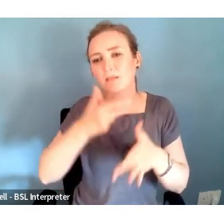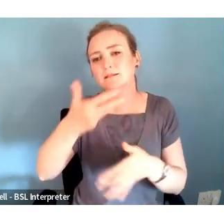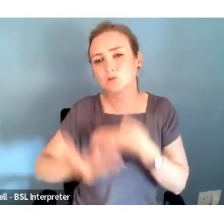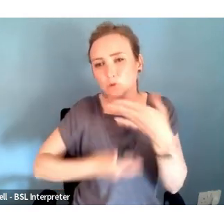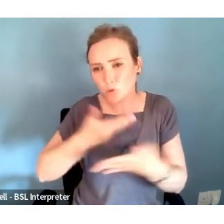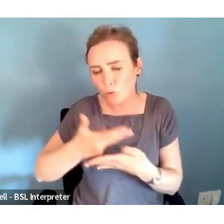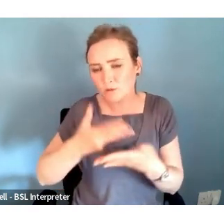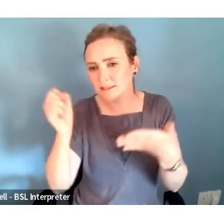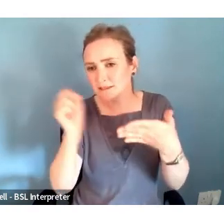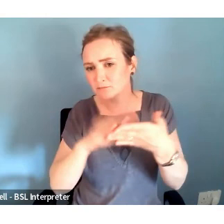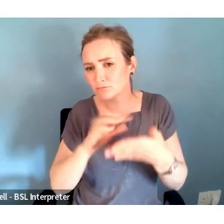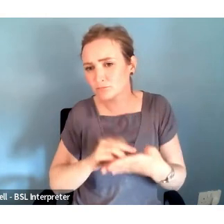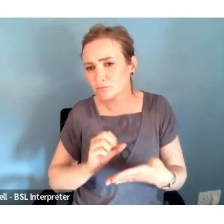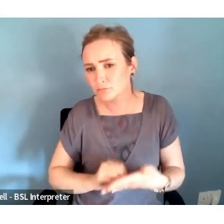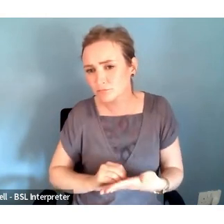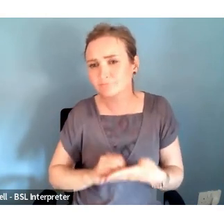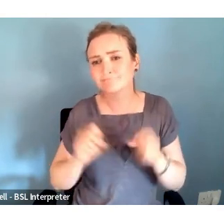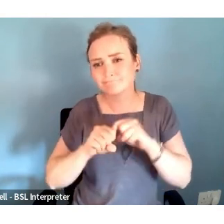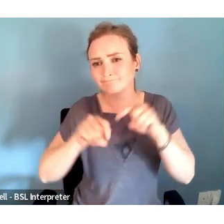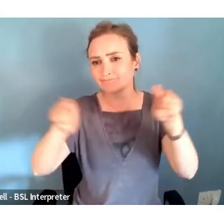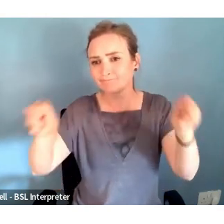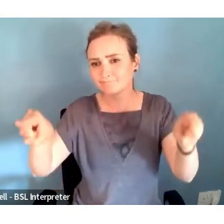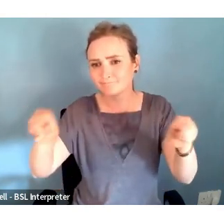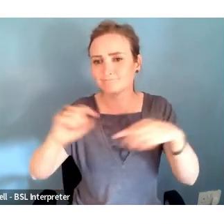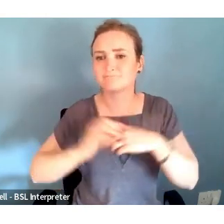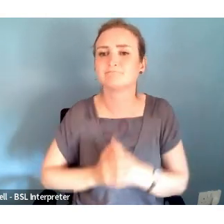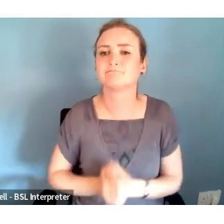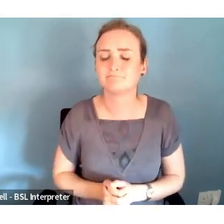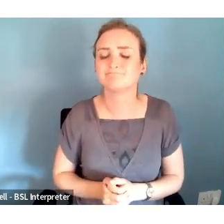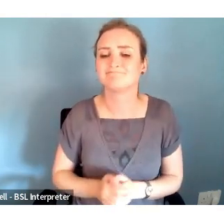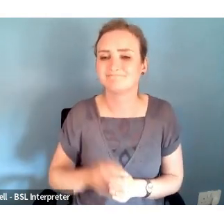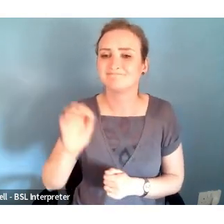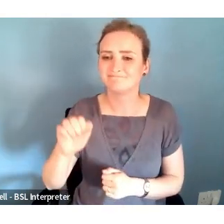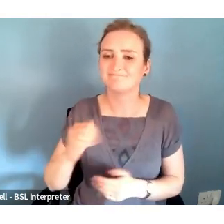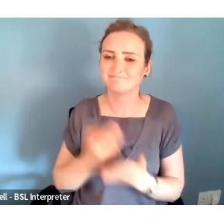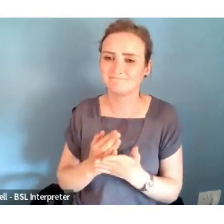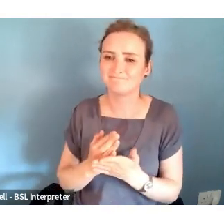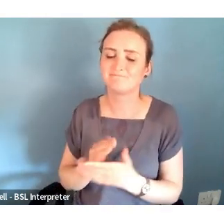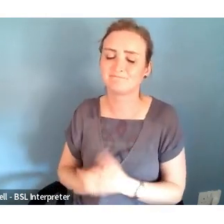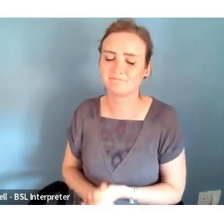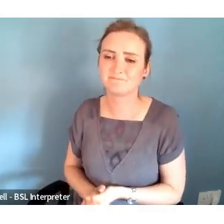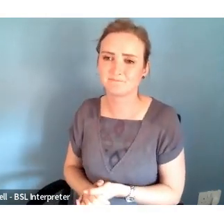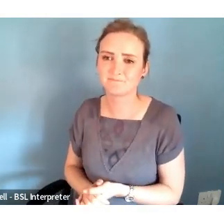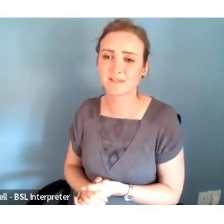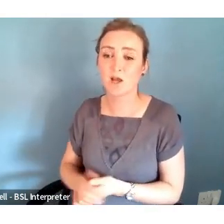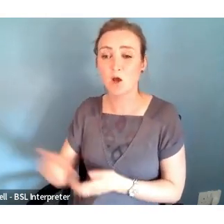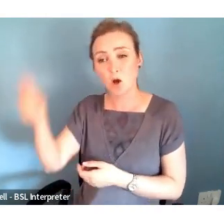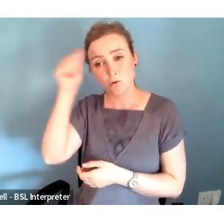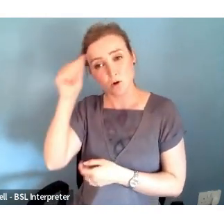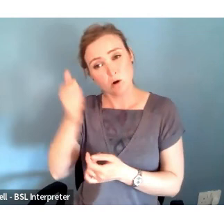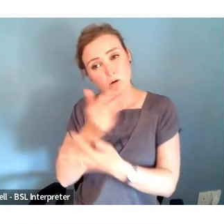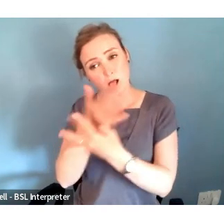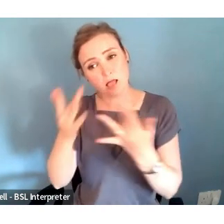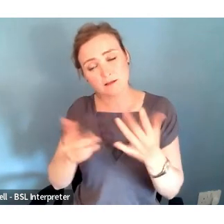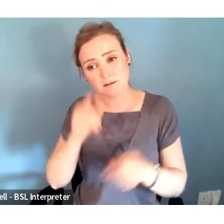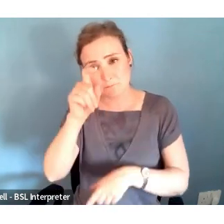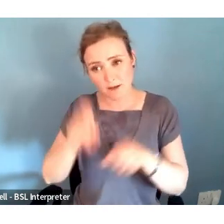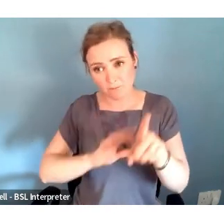positive thing to do. JANE: Absolutely, definite ly. We know lots of candidates disabled or otherwise id looking for a job with